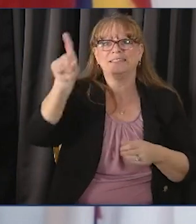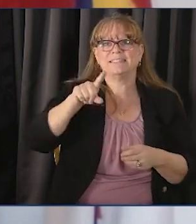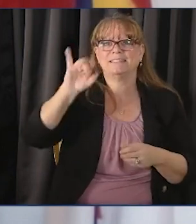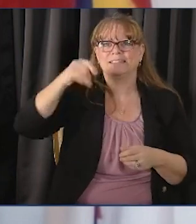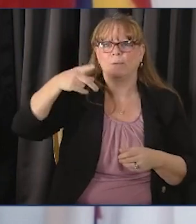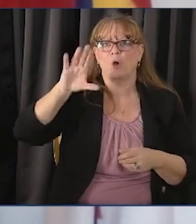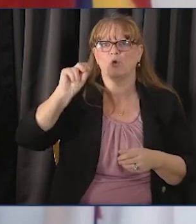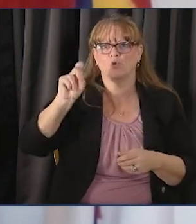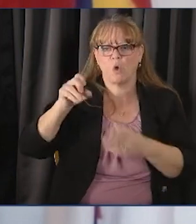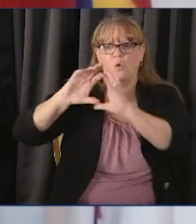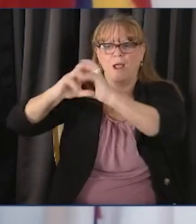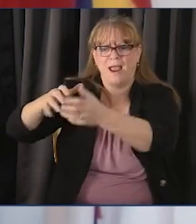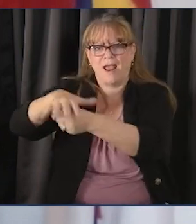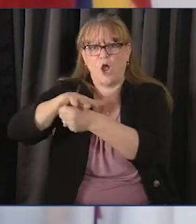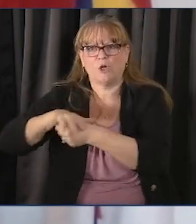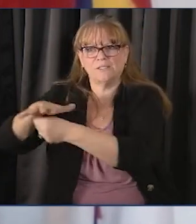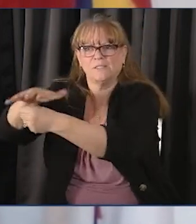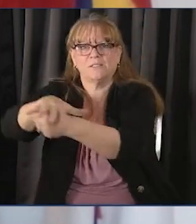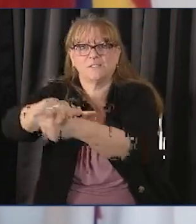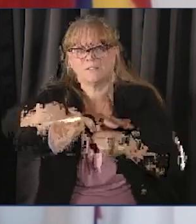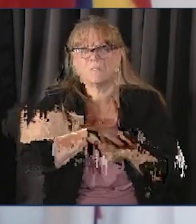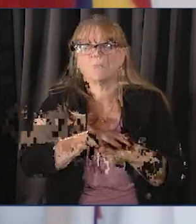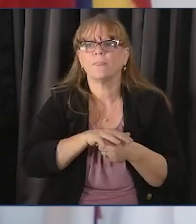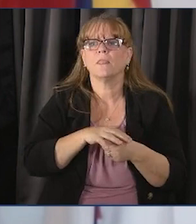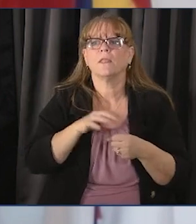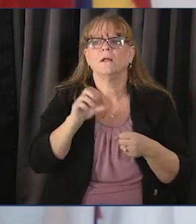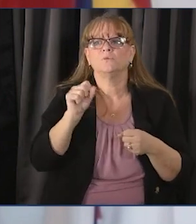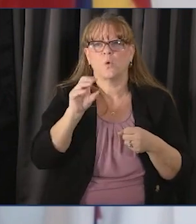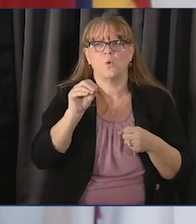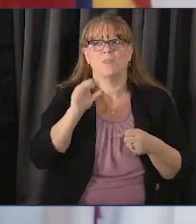very start and we know that while of course we want to continue the work through the conventional